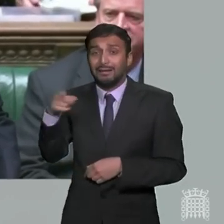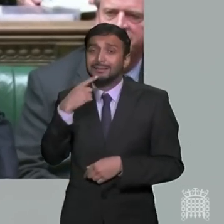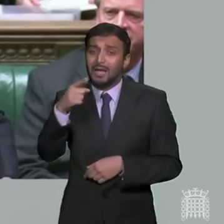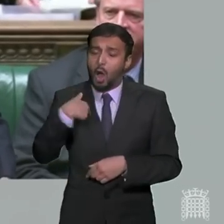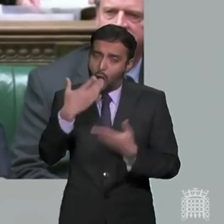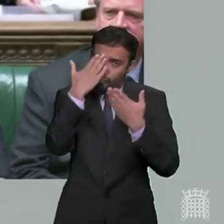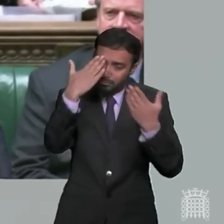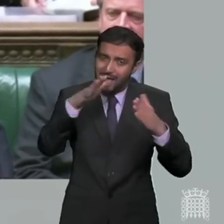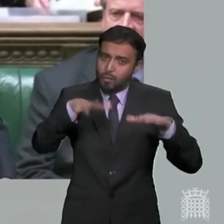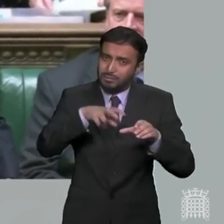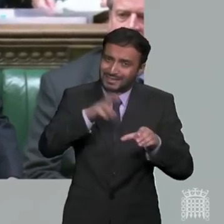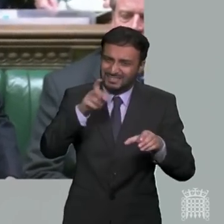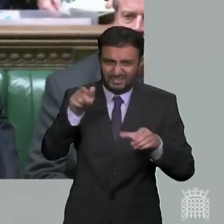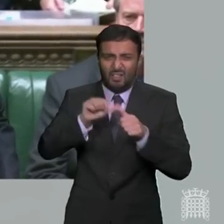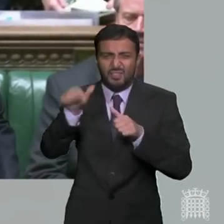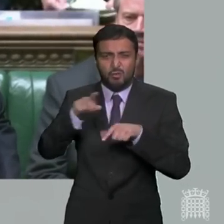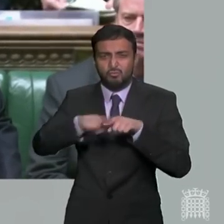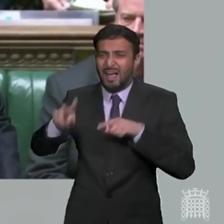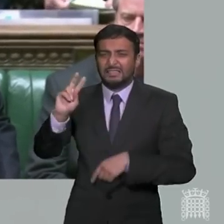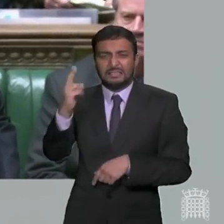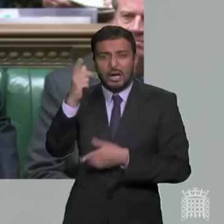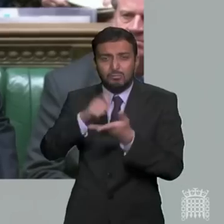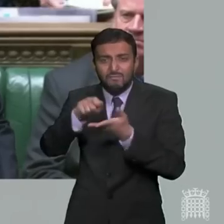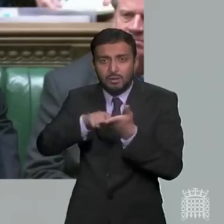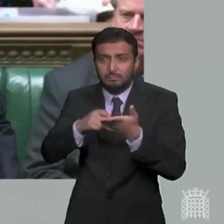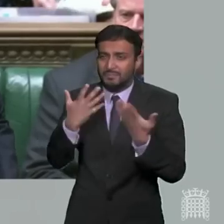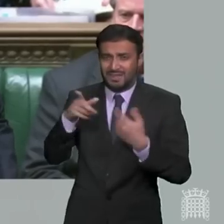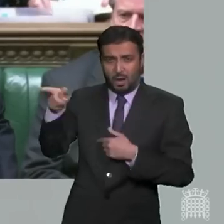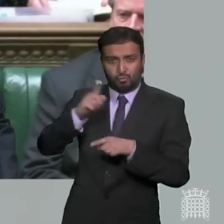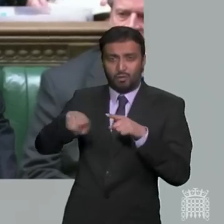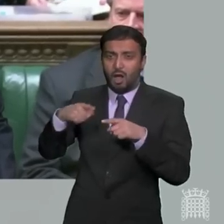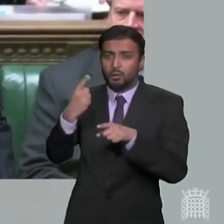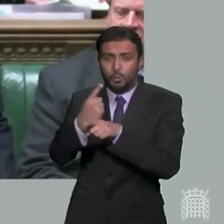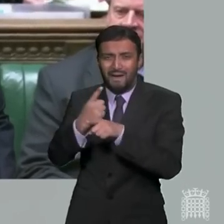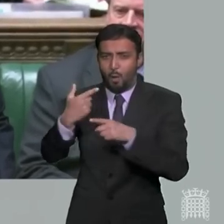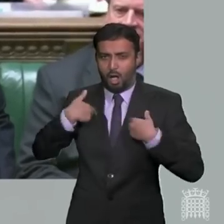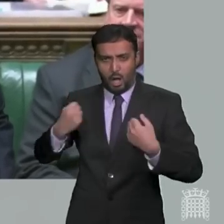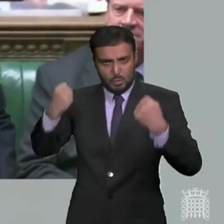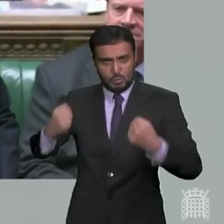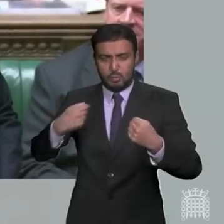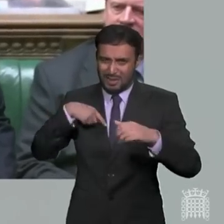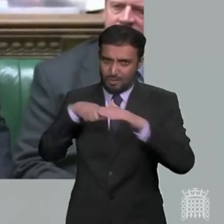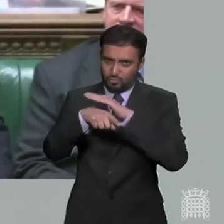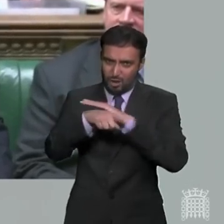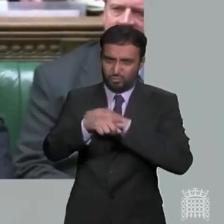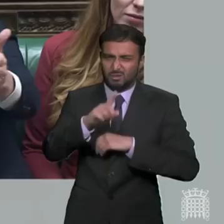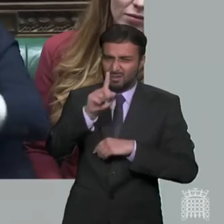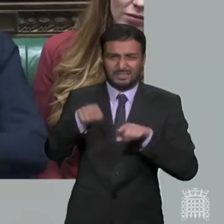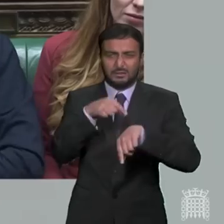And now he tries to talk tough about immigration, but he promised to defend free movement.